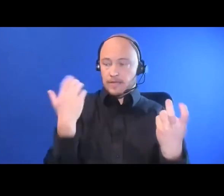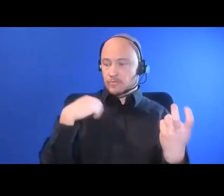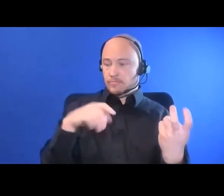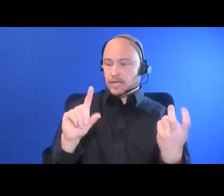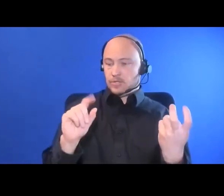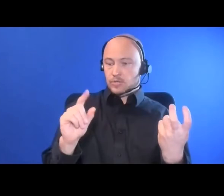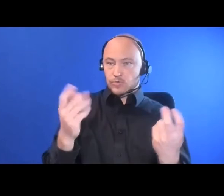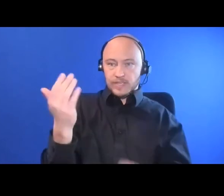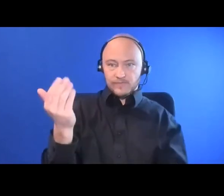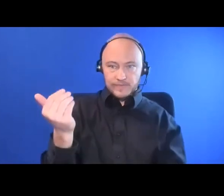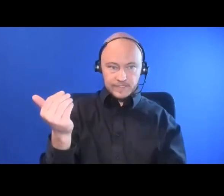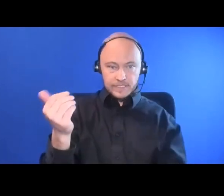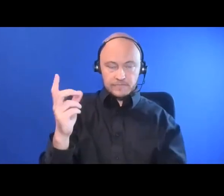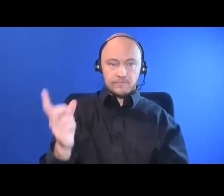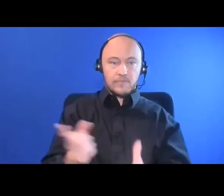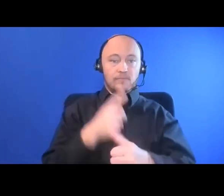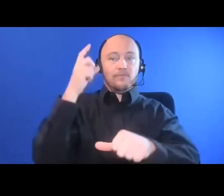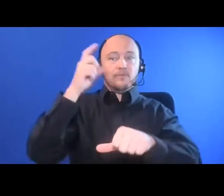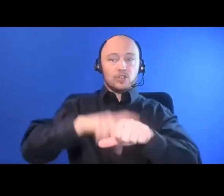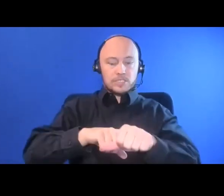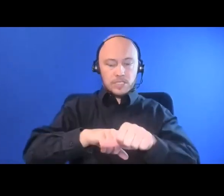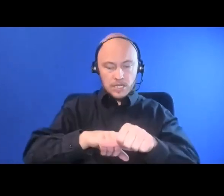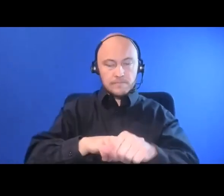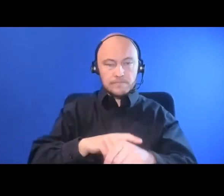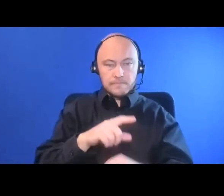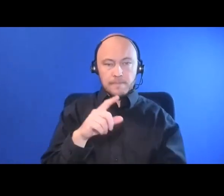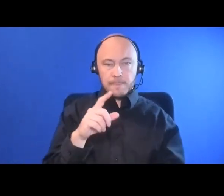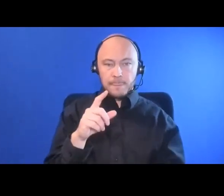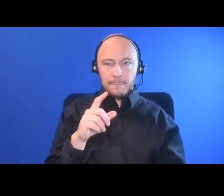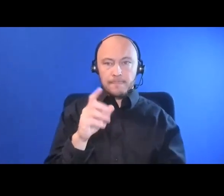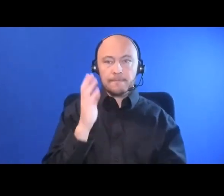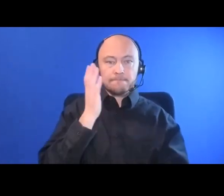for the first time after publishing my book.